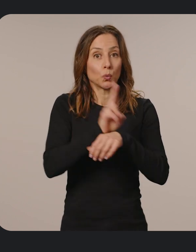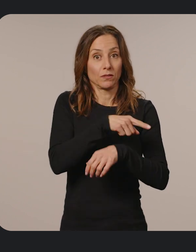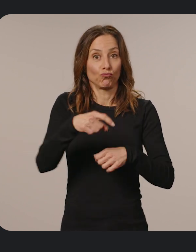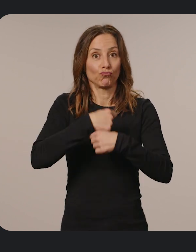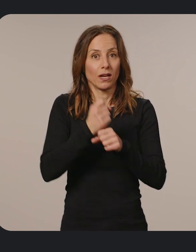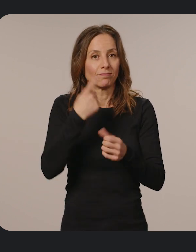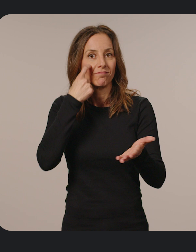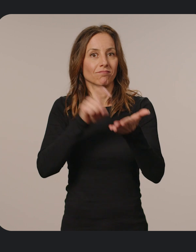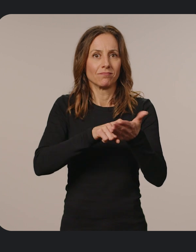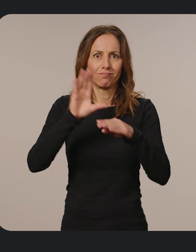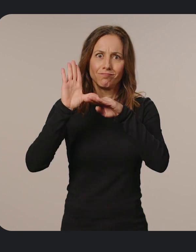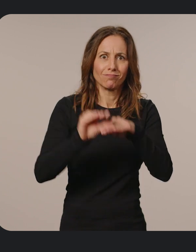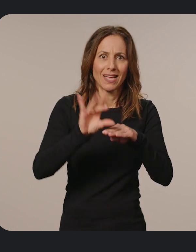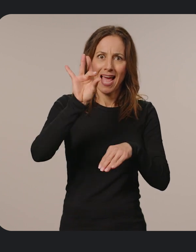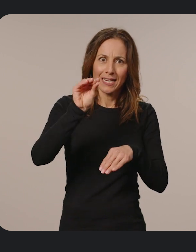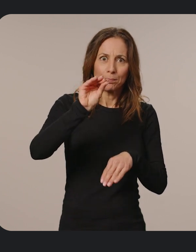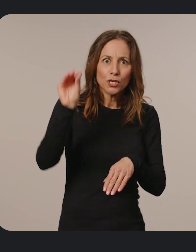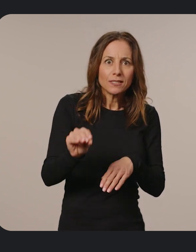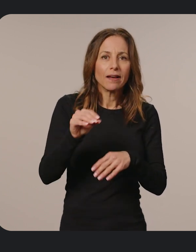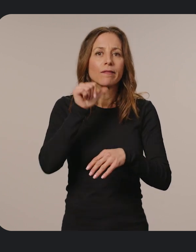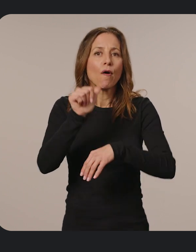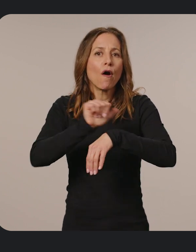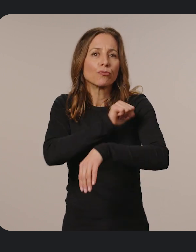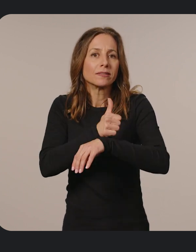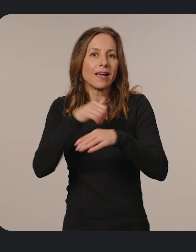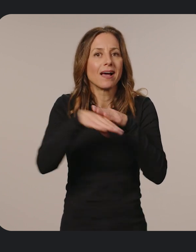have seen a reduction of more than 80% in unauthorized access